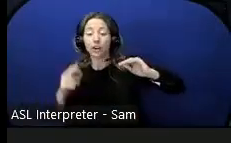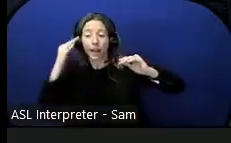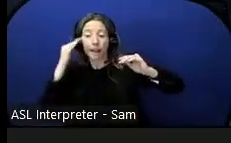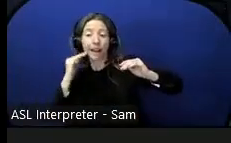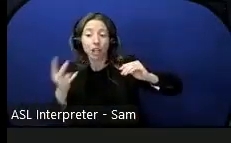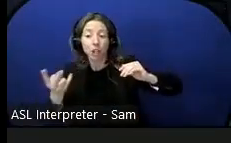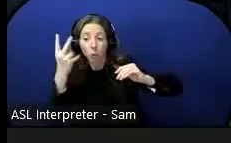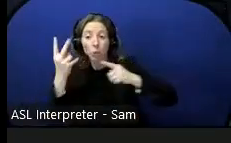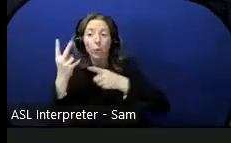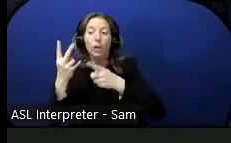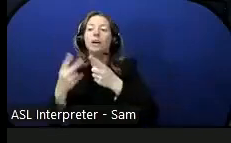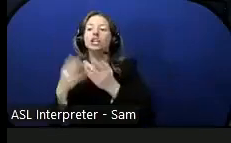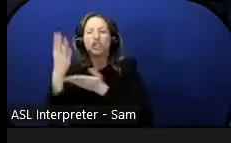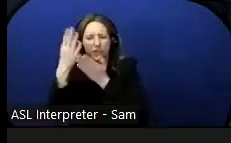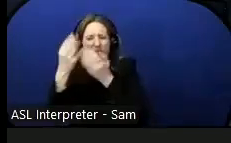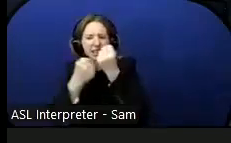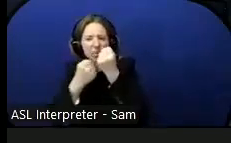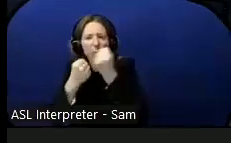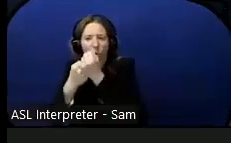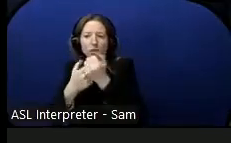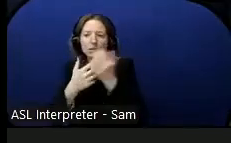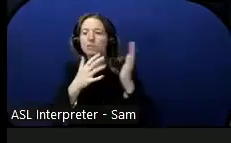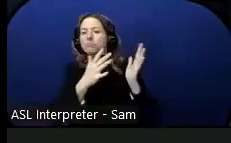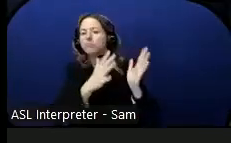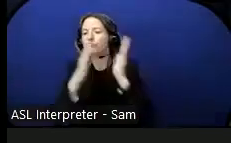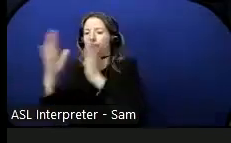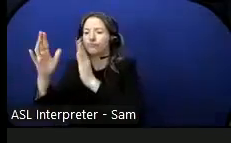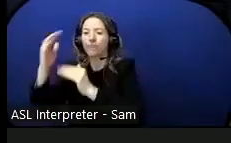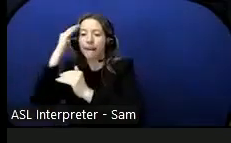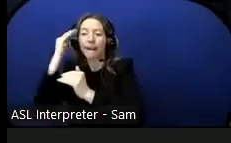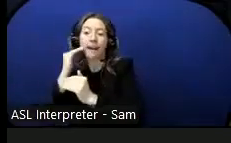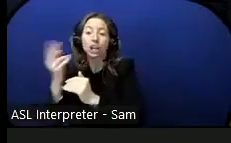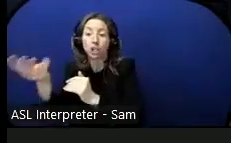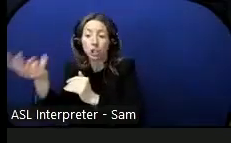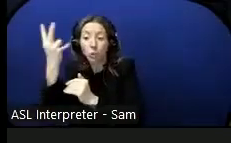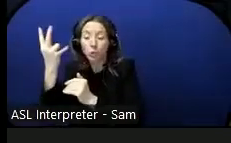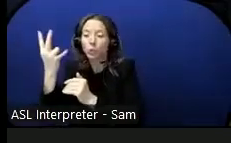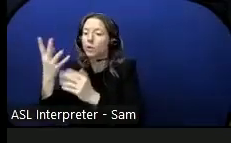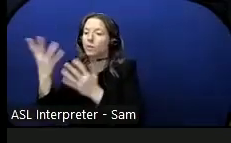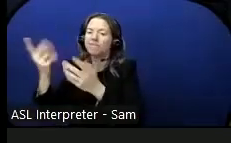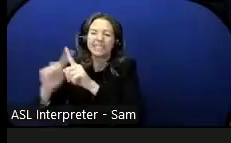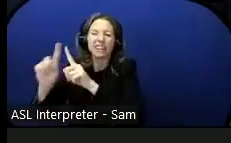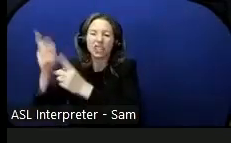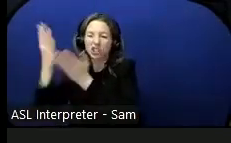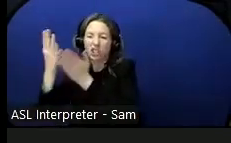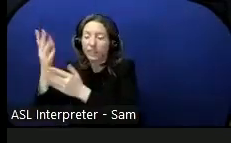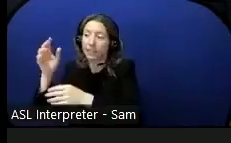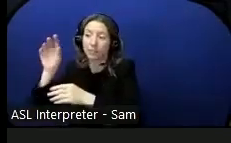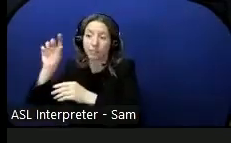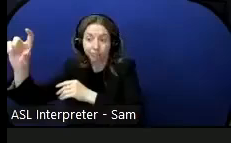"Okay, these are the topics on the page." Those need to be marked semantically so that a screen reader can identify the code